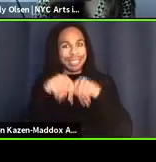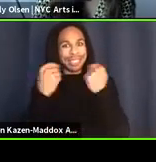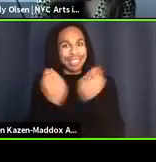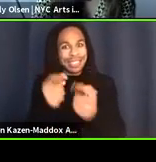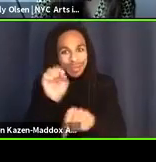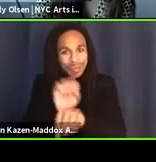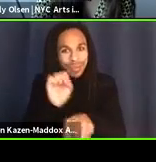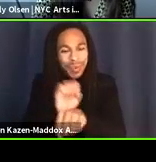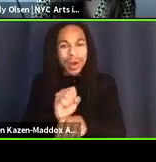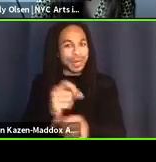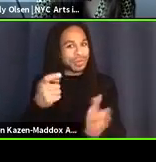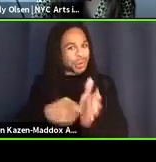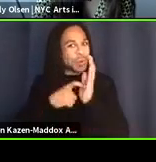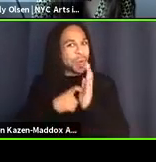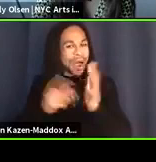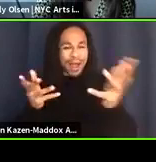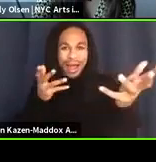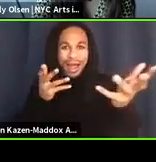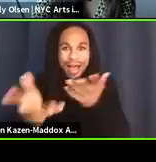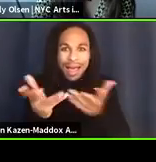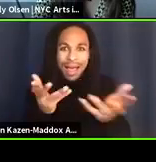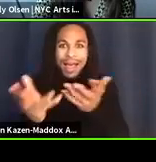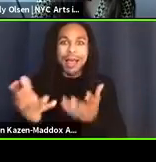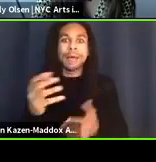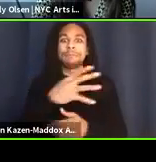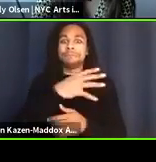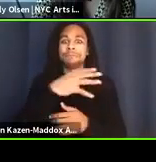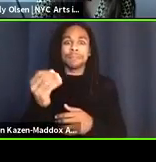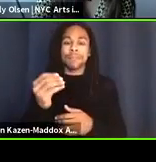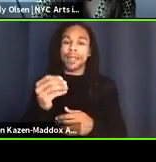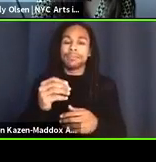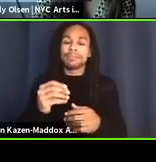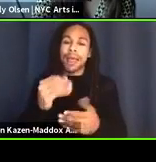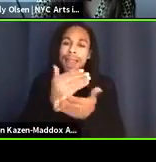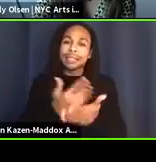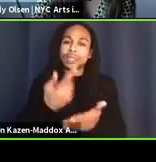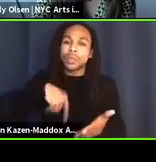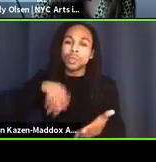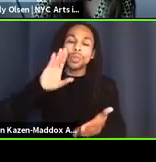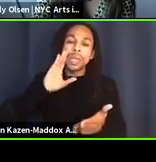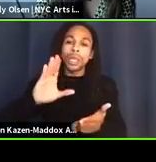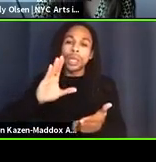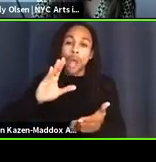going on with parents working at home and children at home, we can bring joy to them.